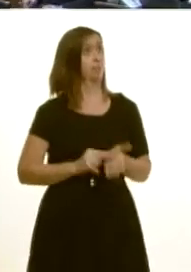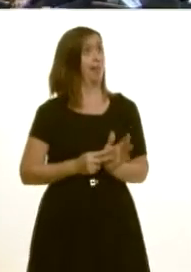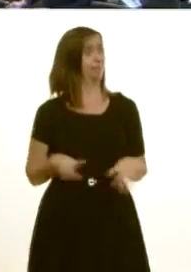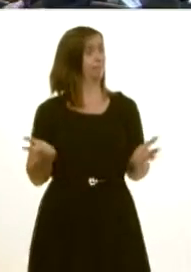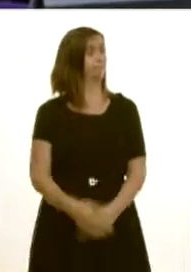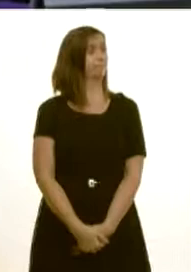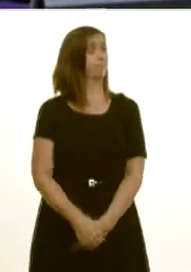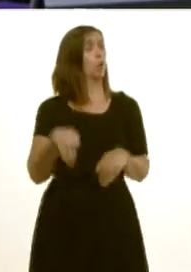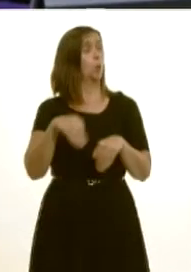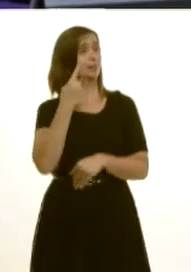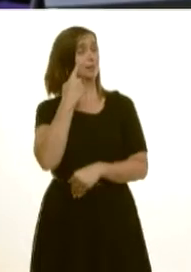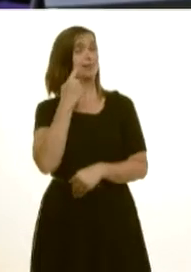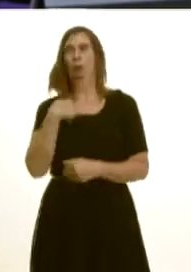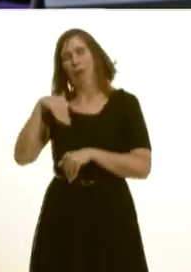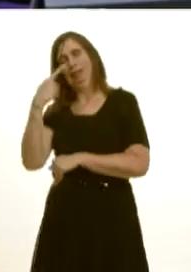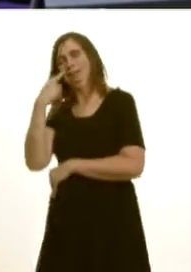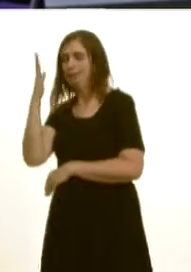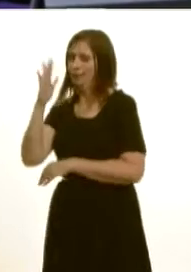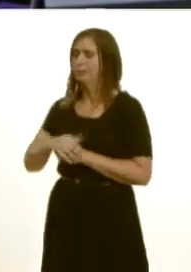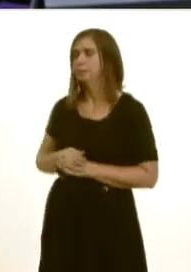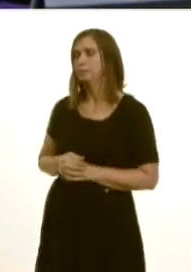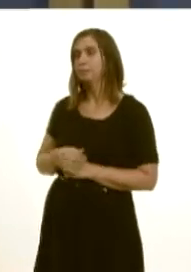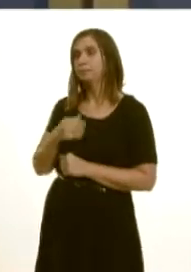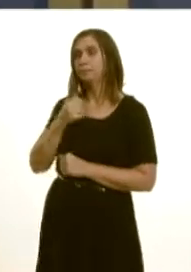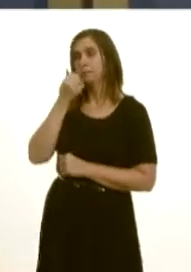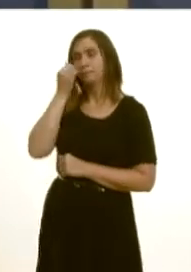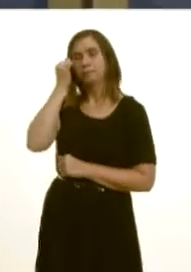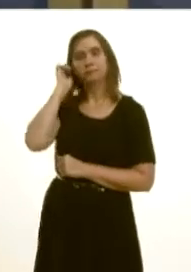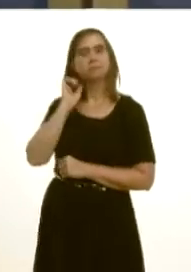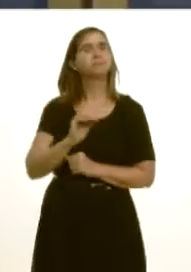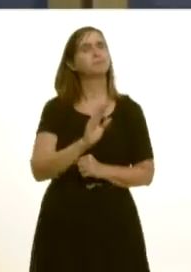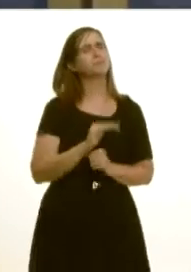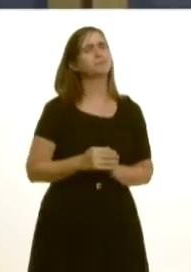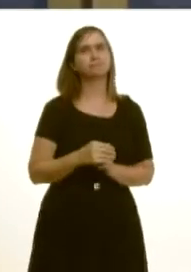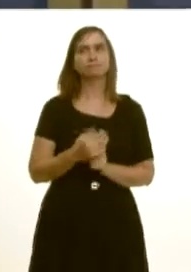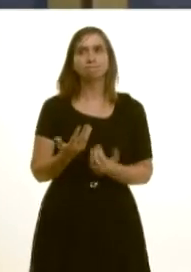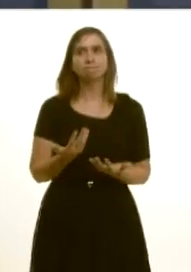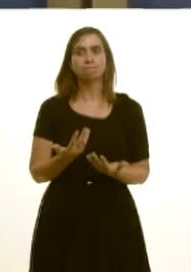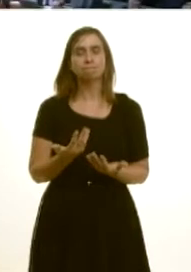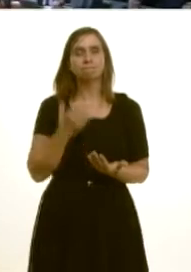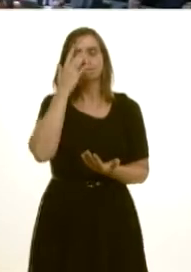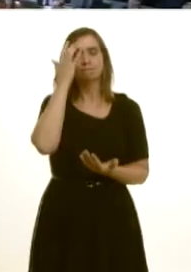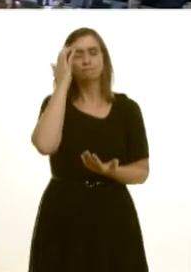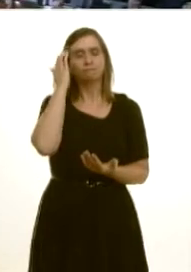Janet Finch-Saunders: First Minister, I just wonder what consideration has been taken into